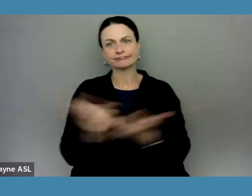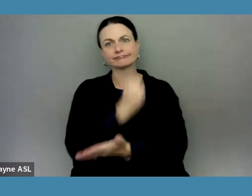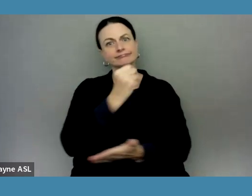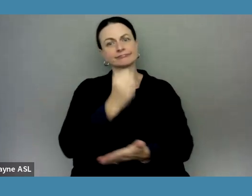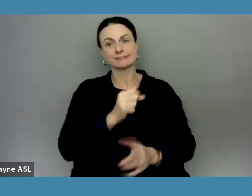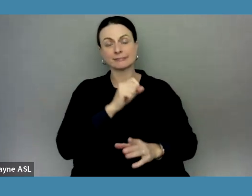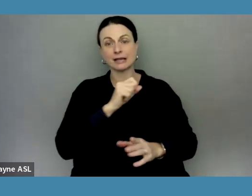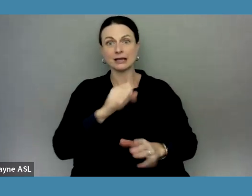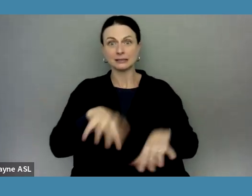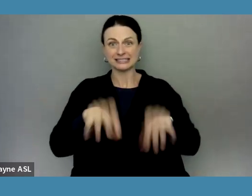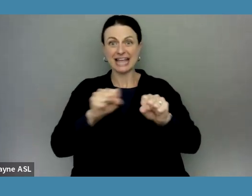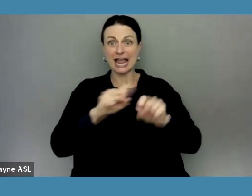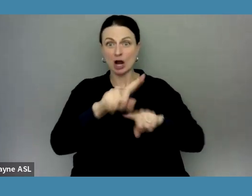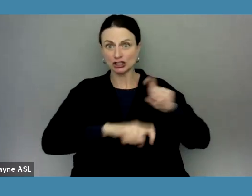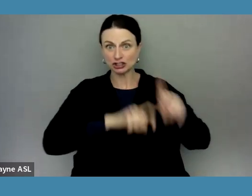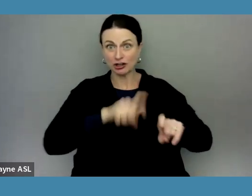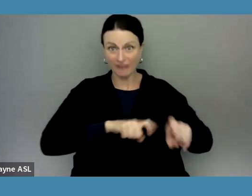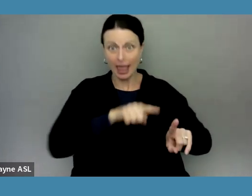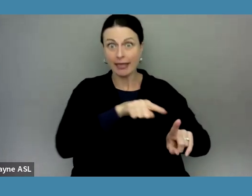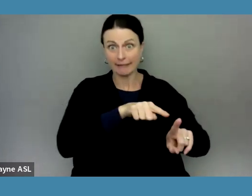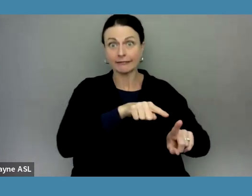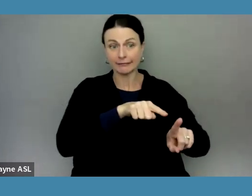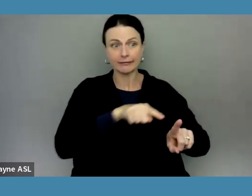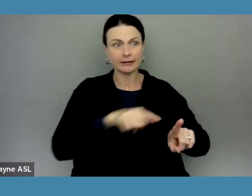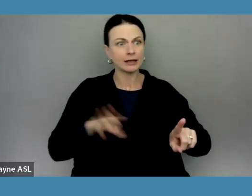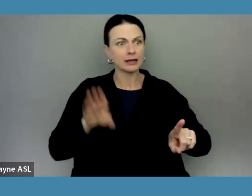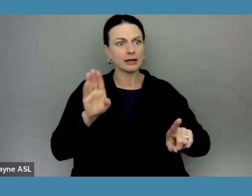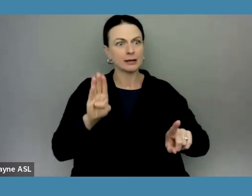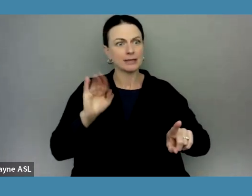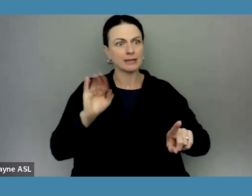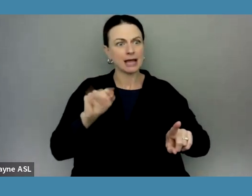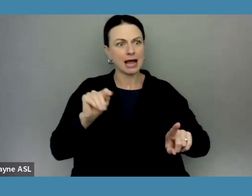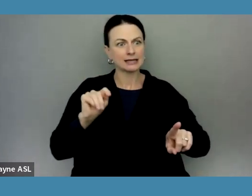which you can do at bit.ly/drf_training